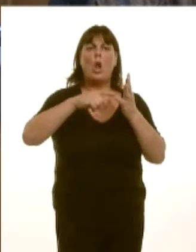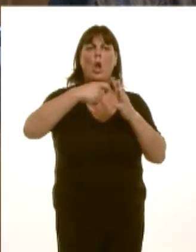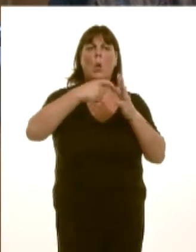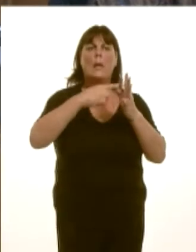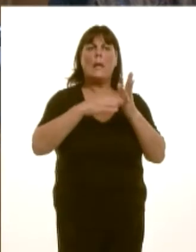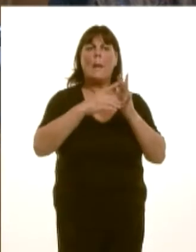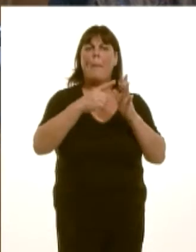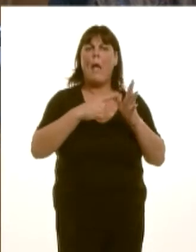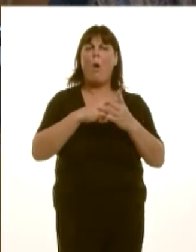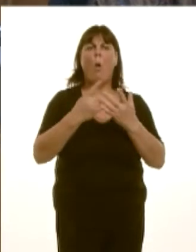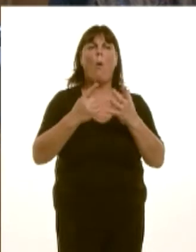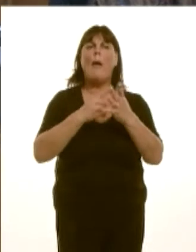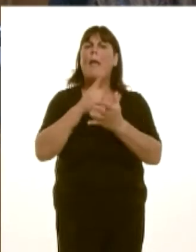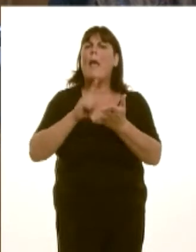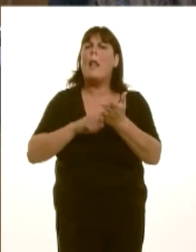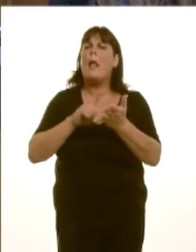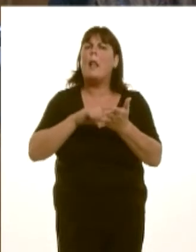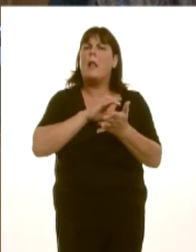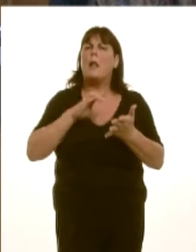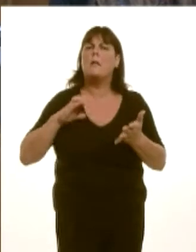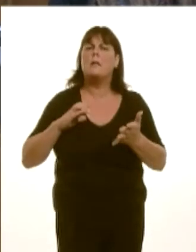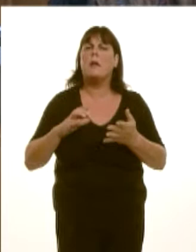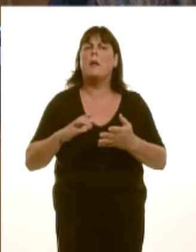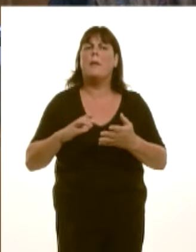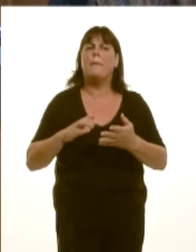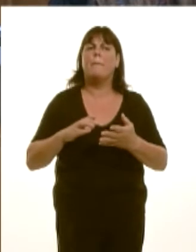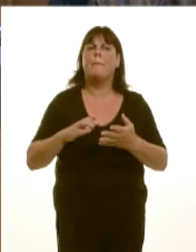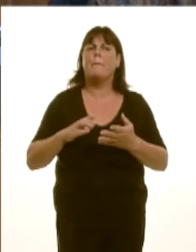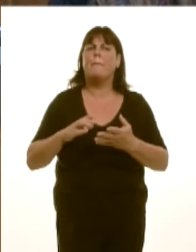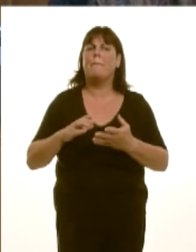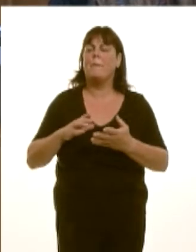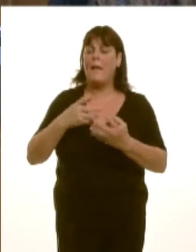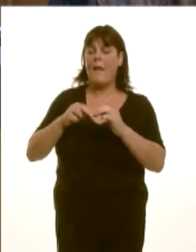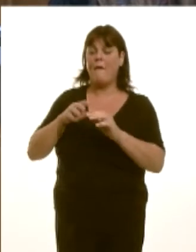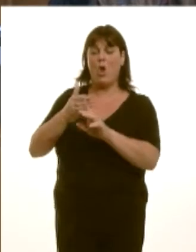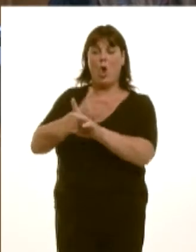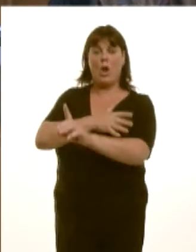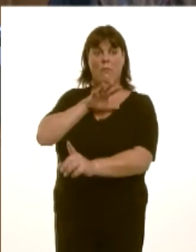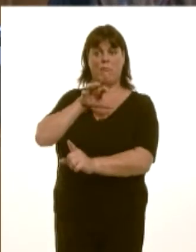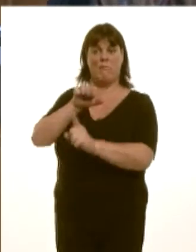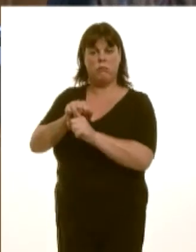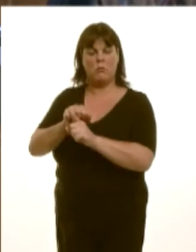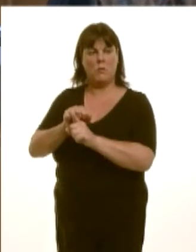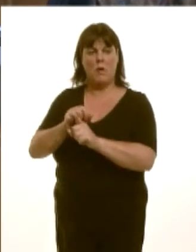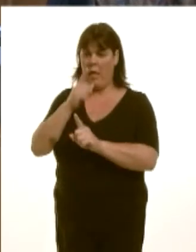is one example where the cure rate has increased immensely over the past 20 years.